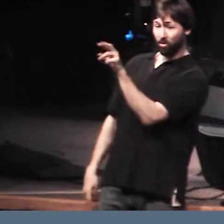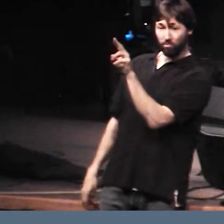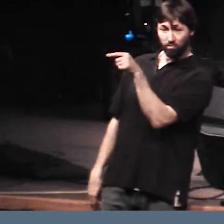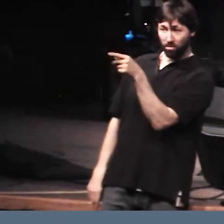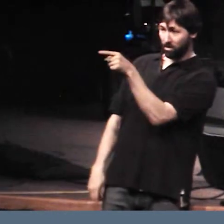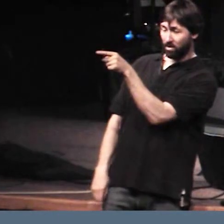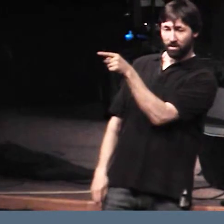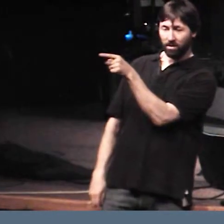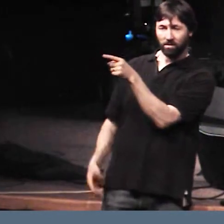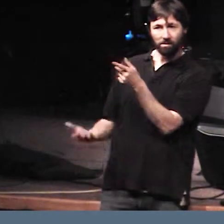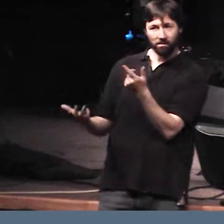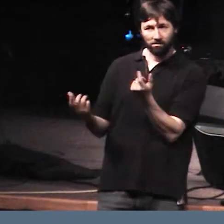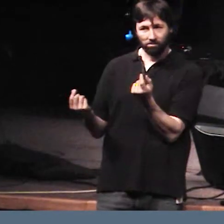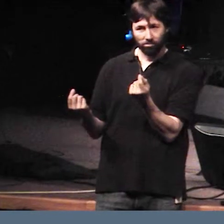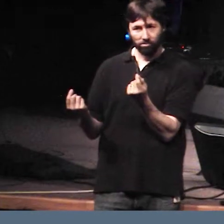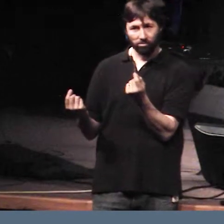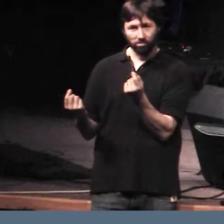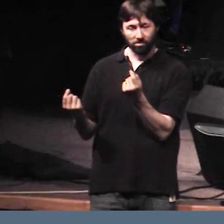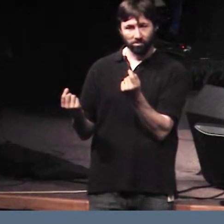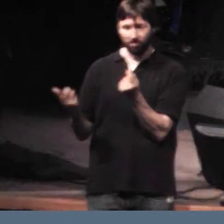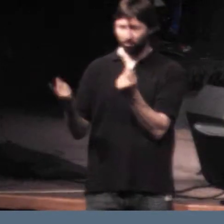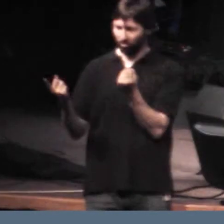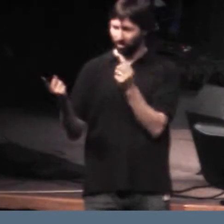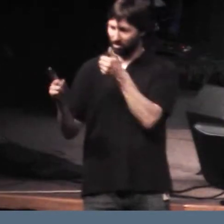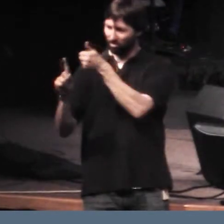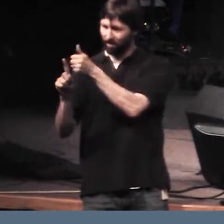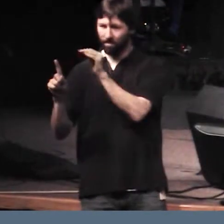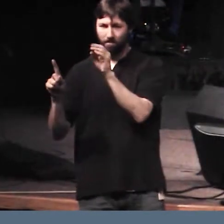there's no telling how somebody might treat Ruth she's a Moabite